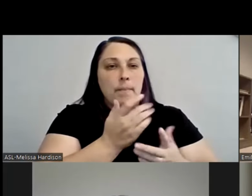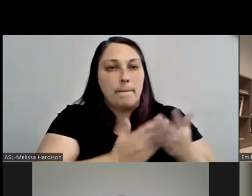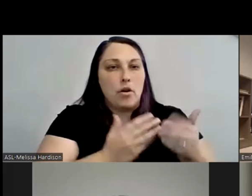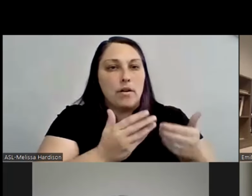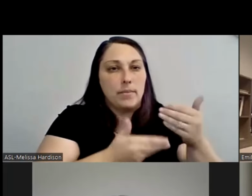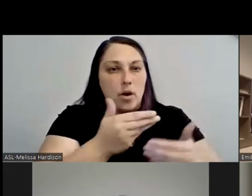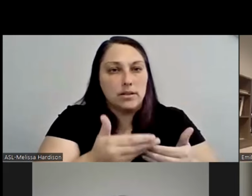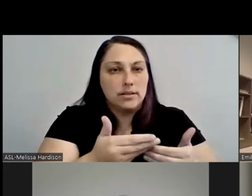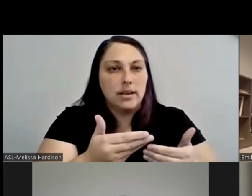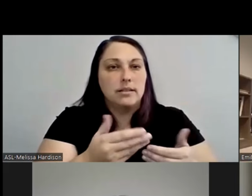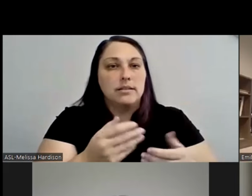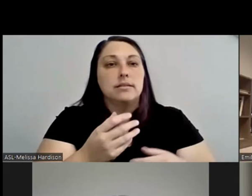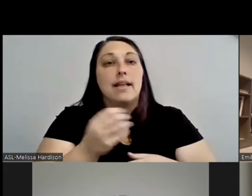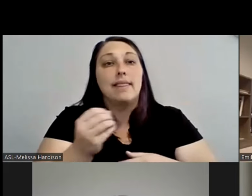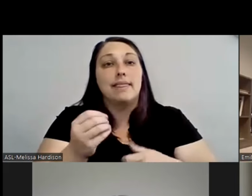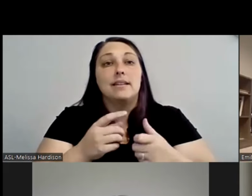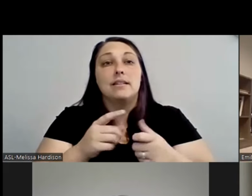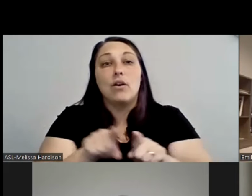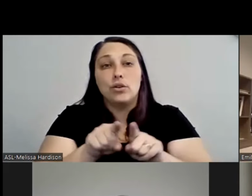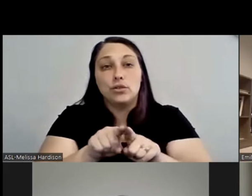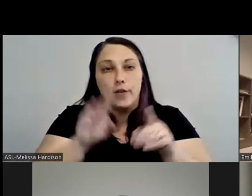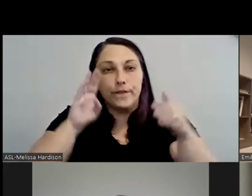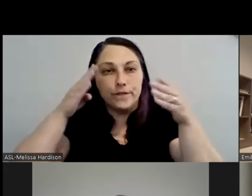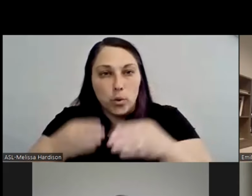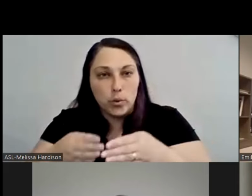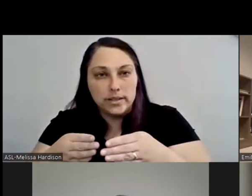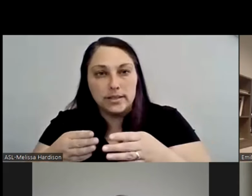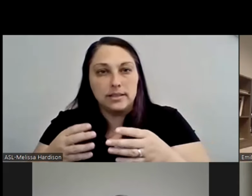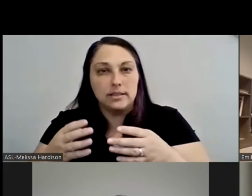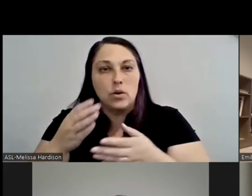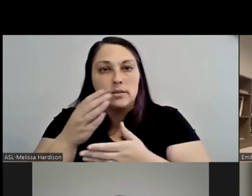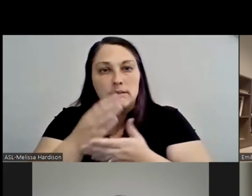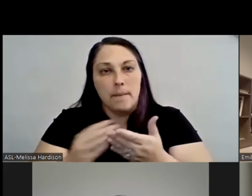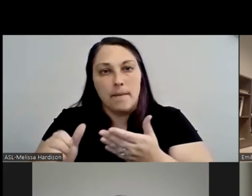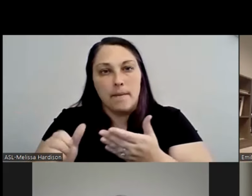show how many different types of practitioners should be at the